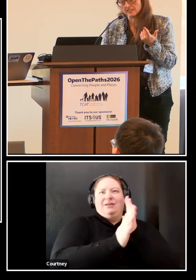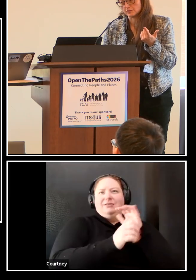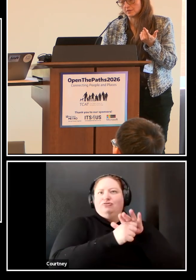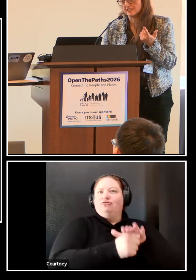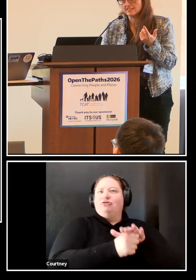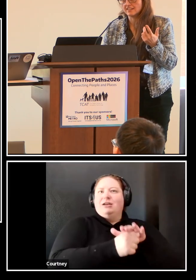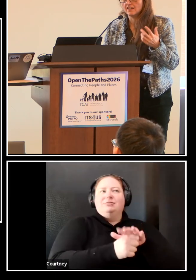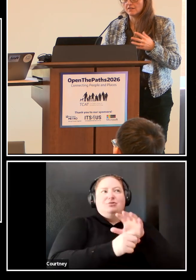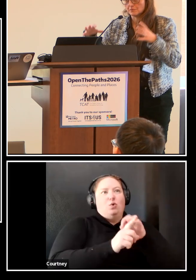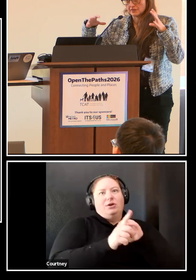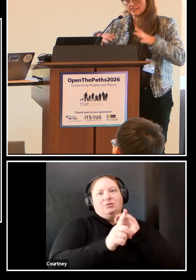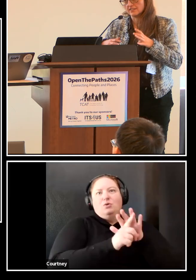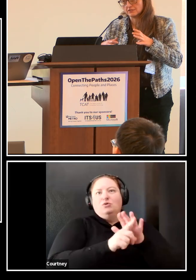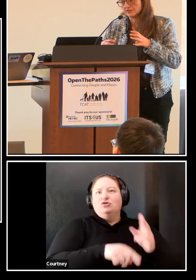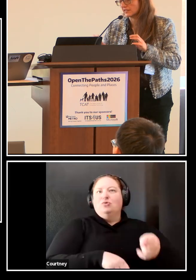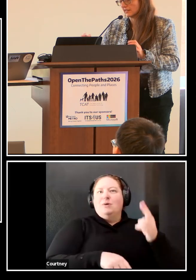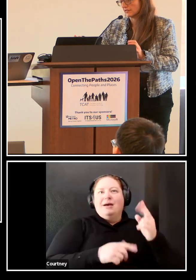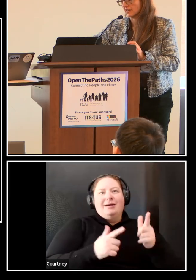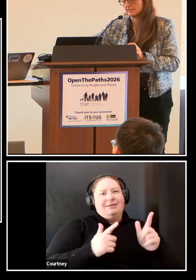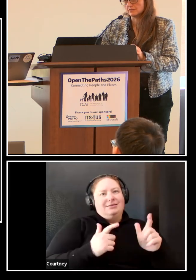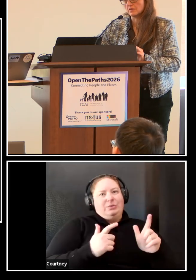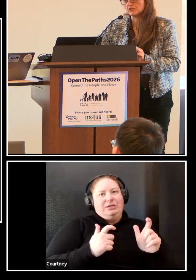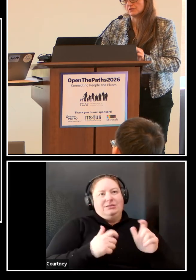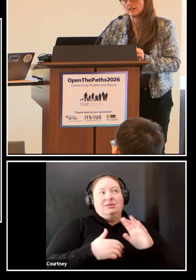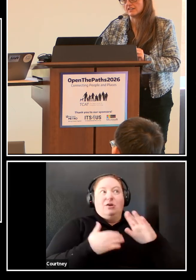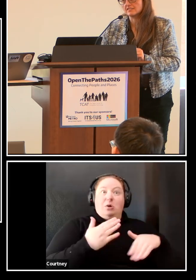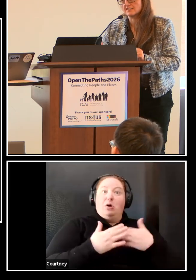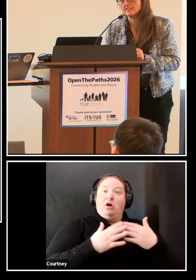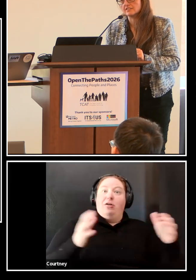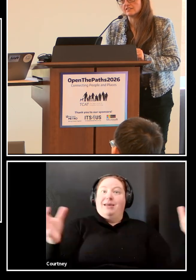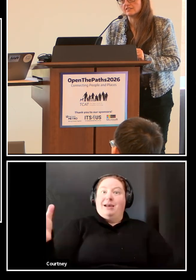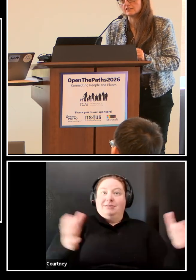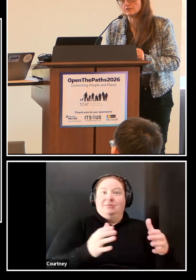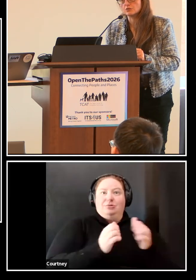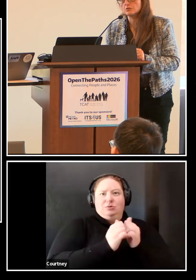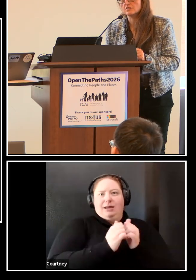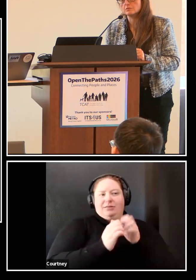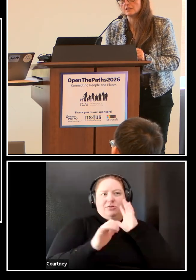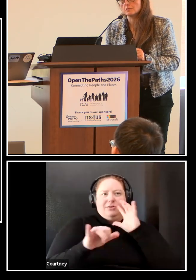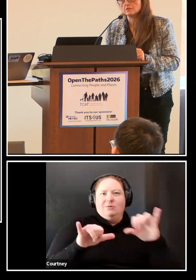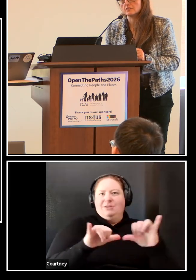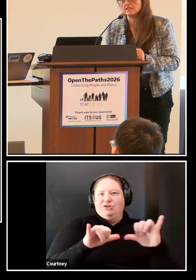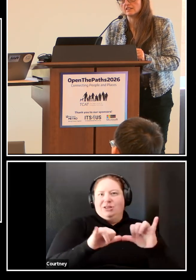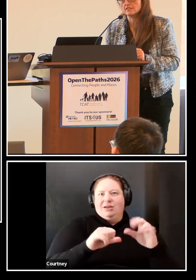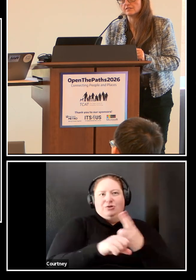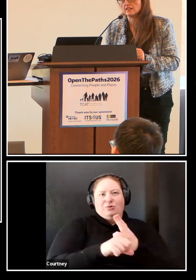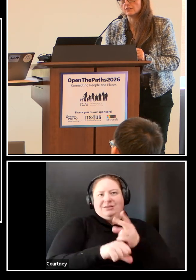high speeds. Putting all those together, I would measure that in this tool and be able to identify